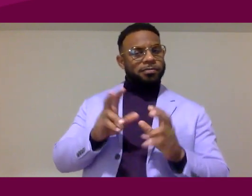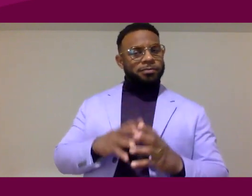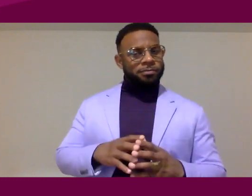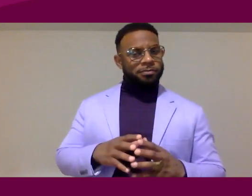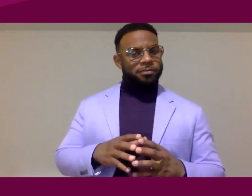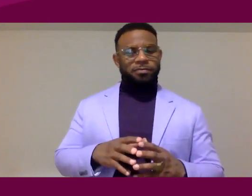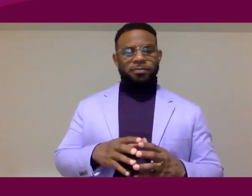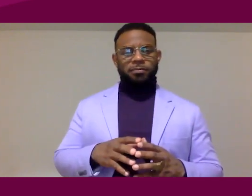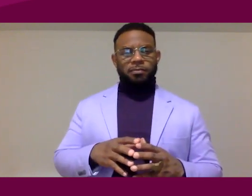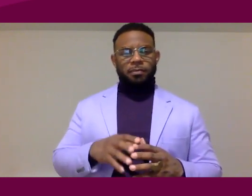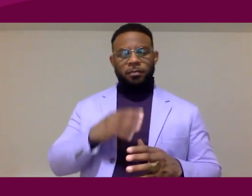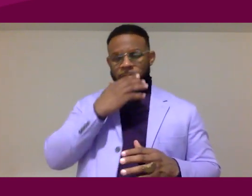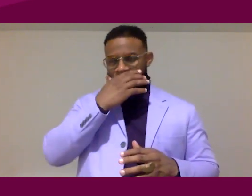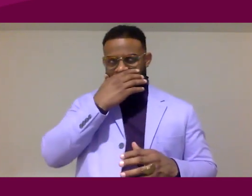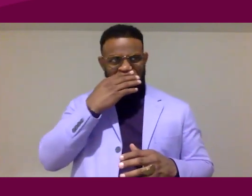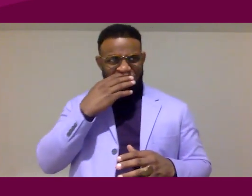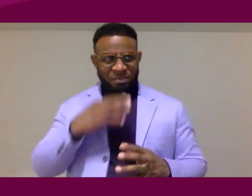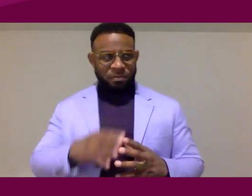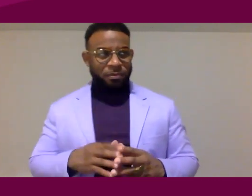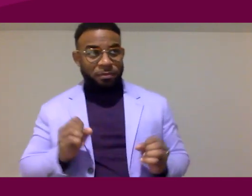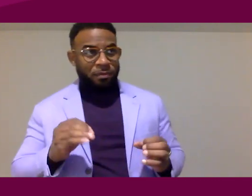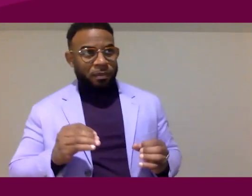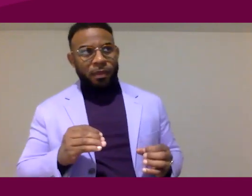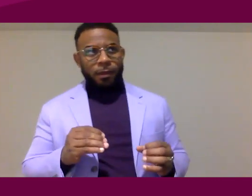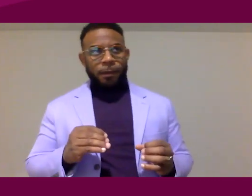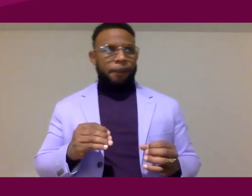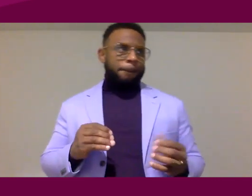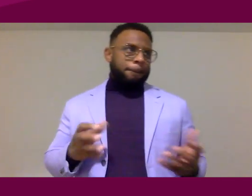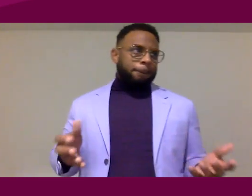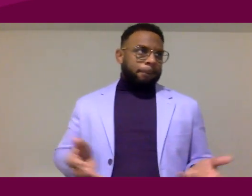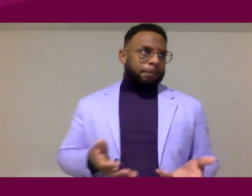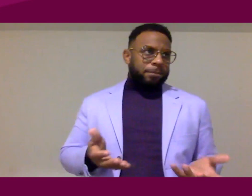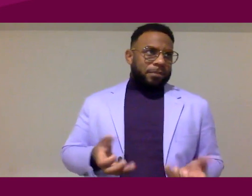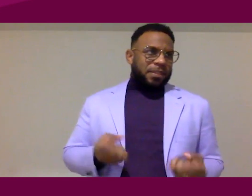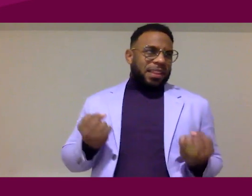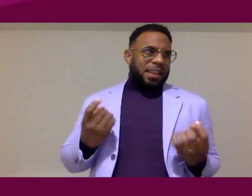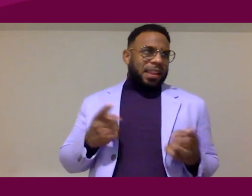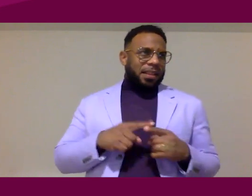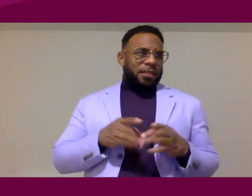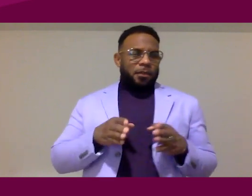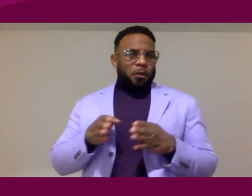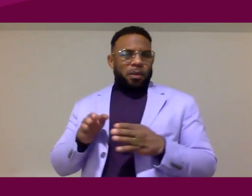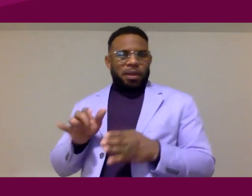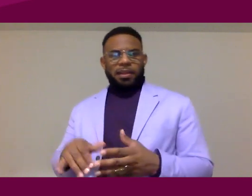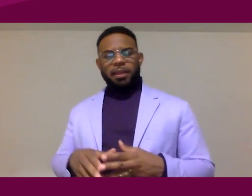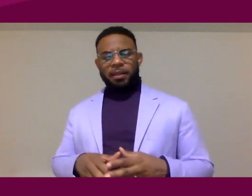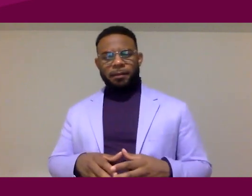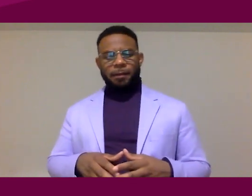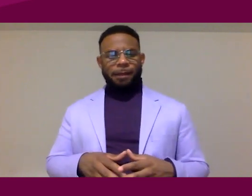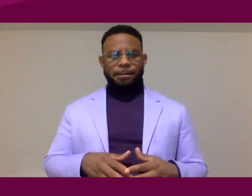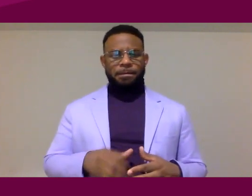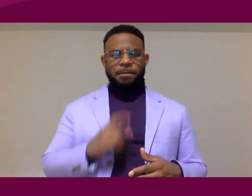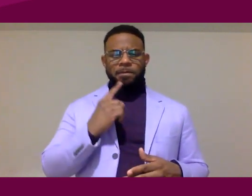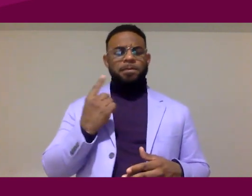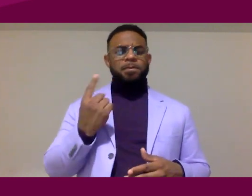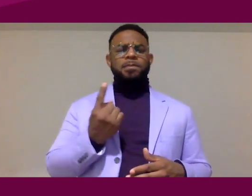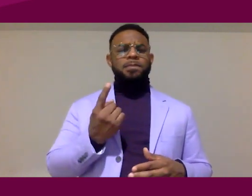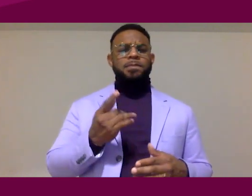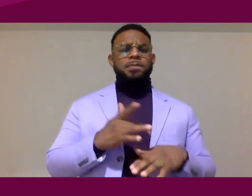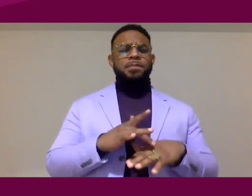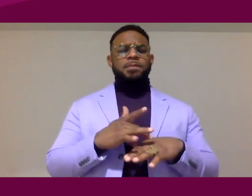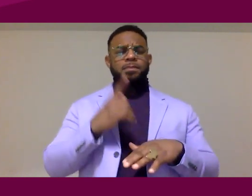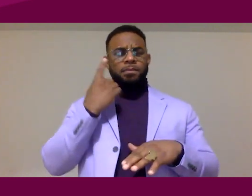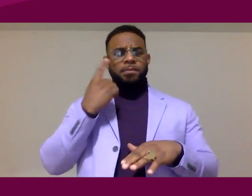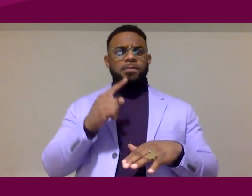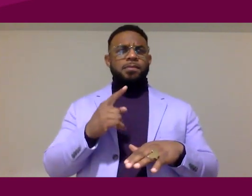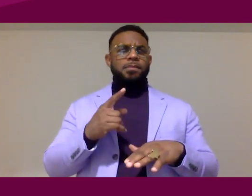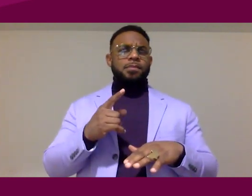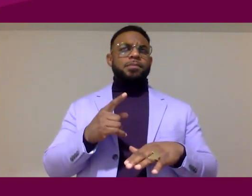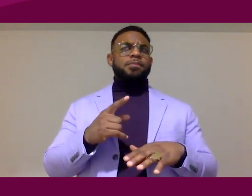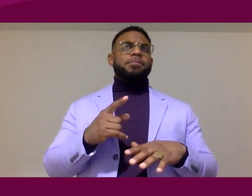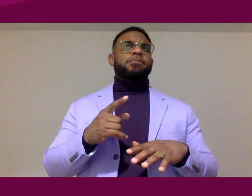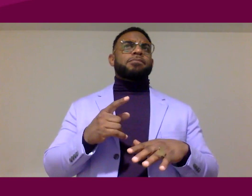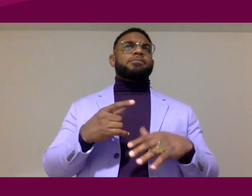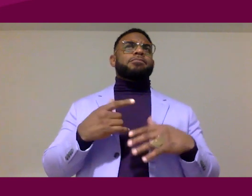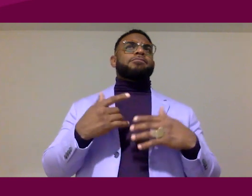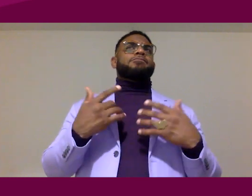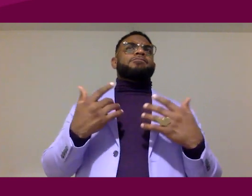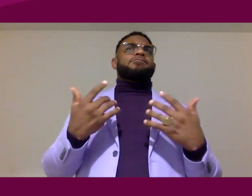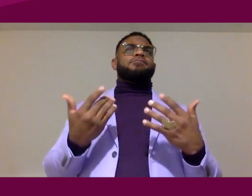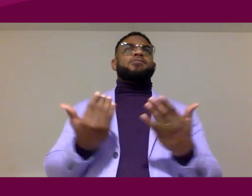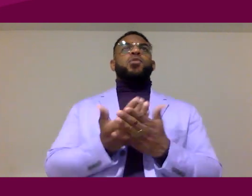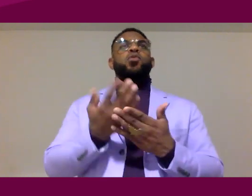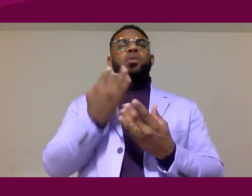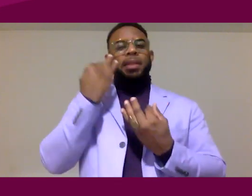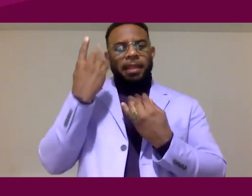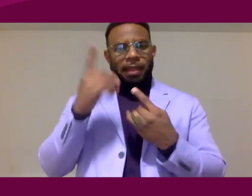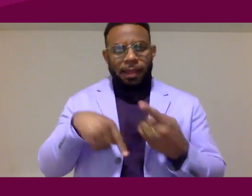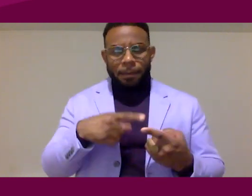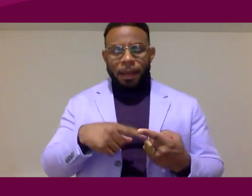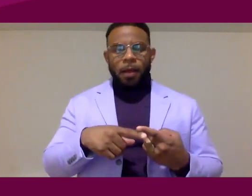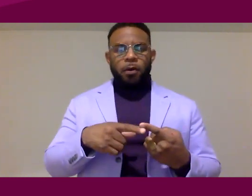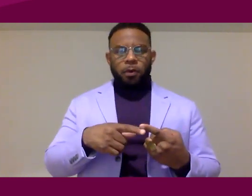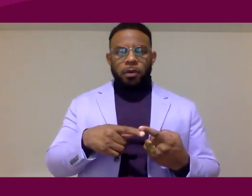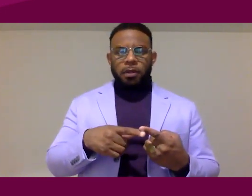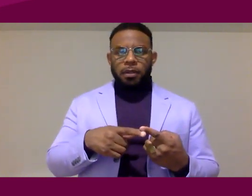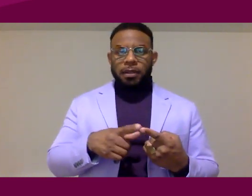So, there's a lot of ways that there's always room for new thinking about the impact of